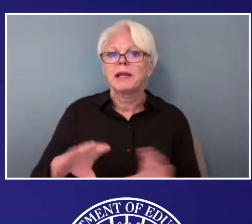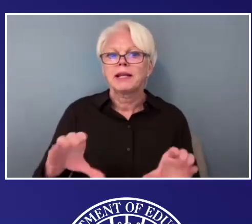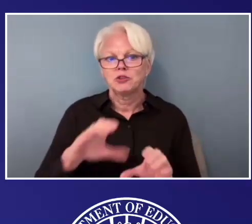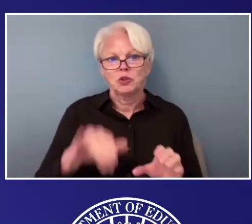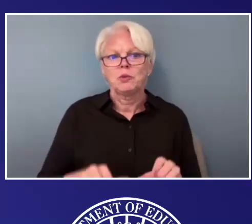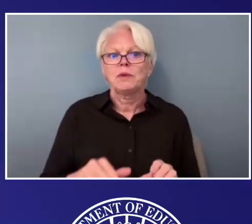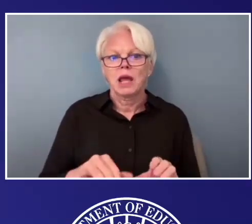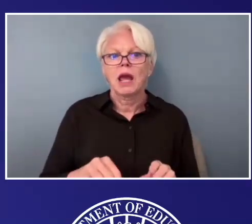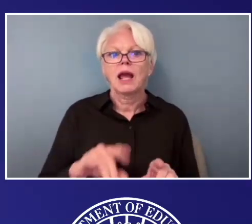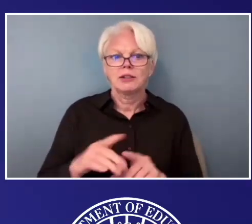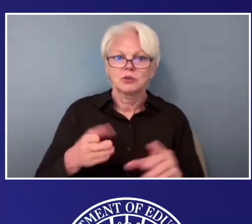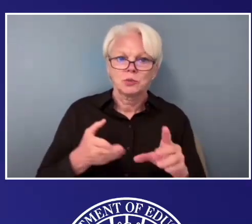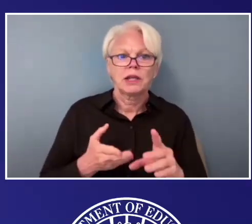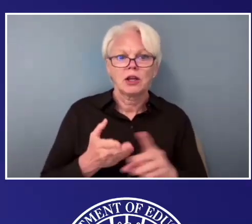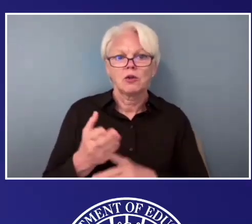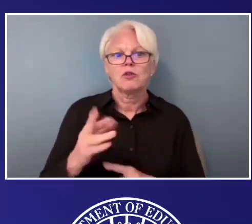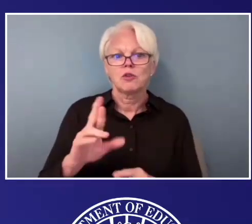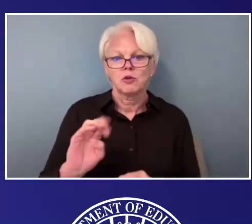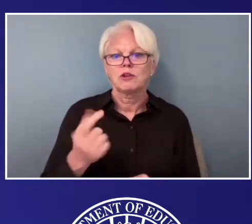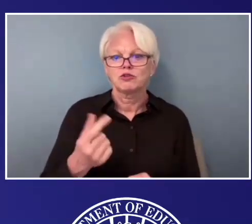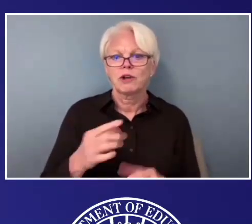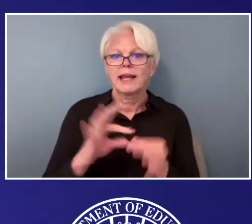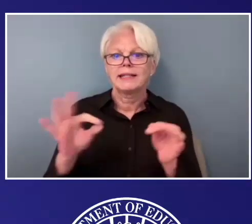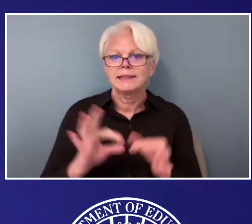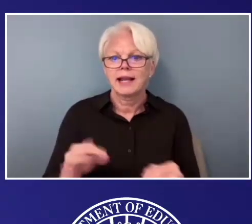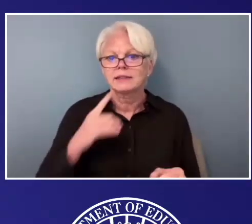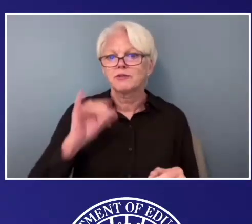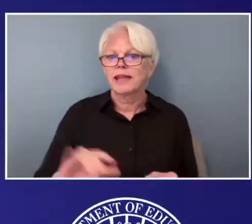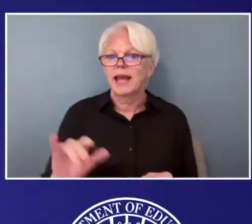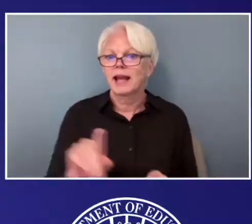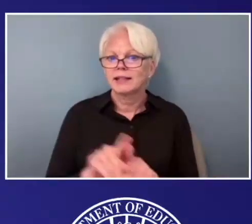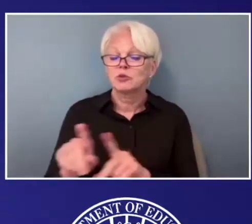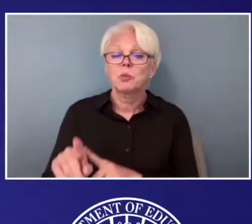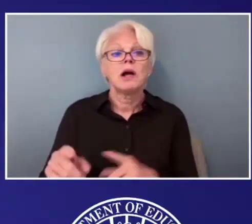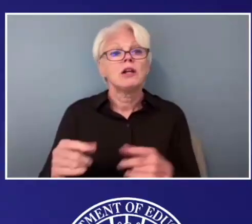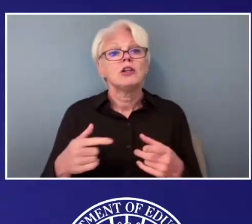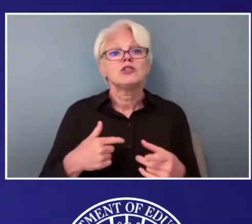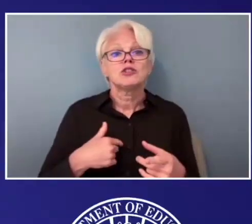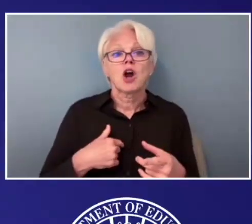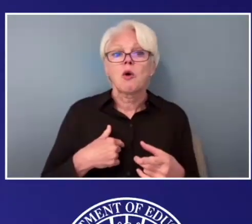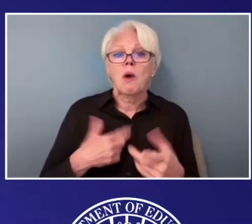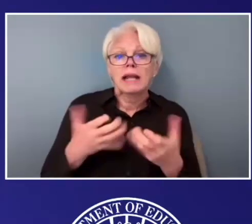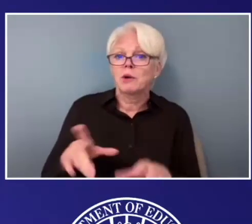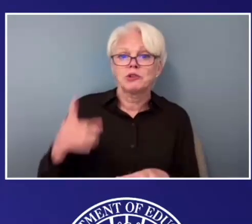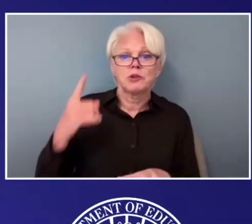through the reg text on that as well. So I didn't want you to think that we didn't have it, and we were being unresponsive. We will get to that.